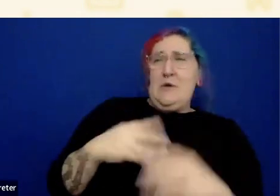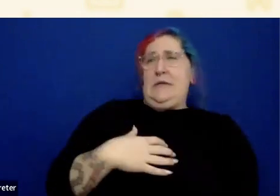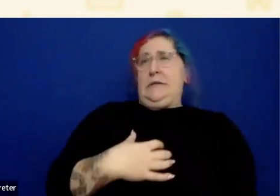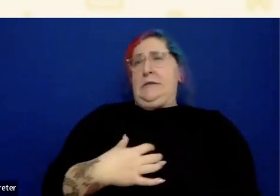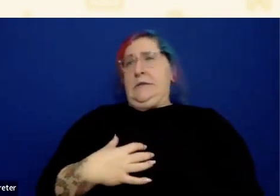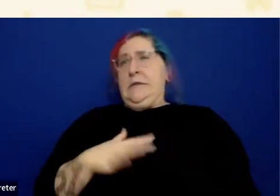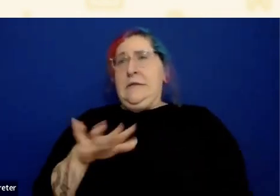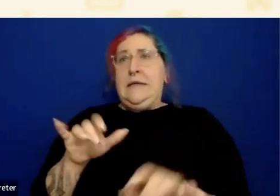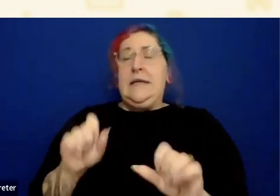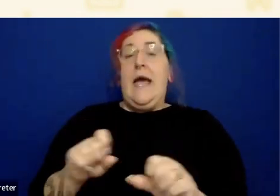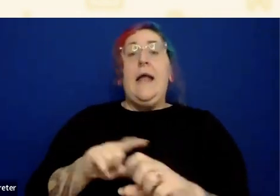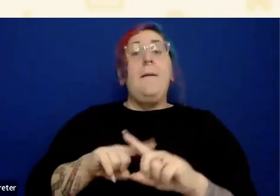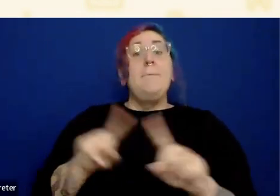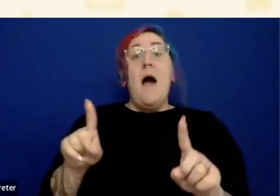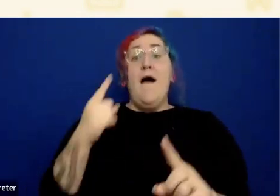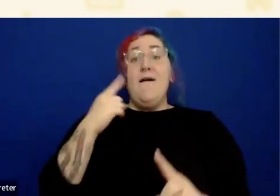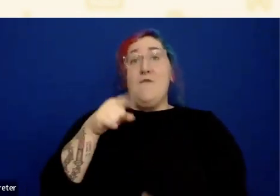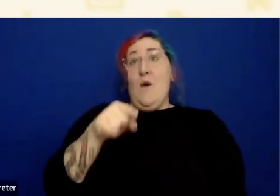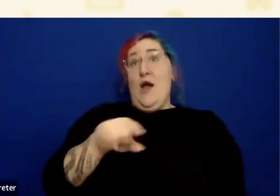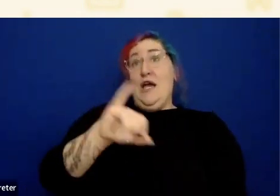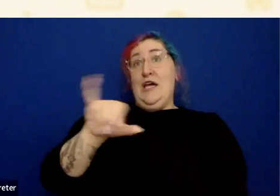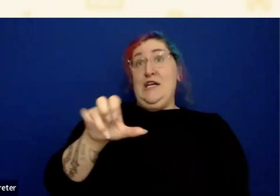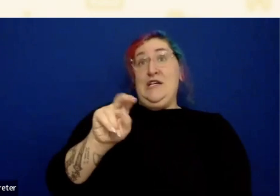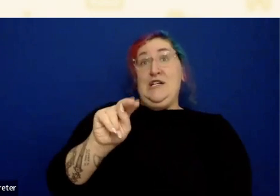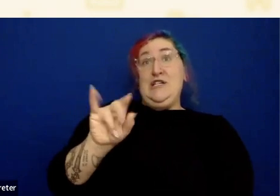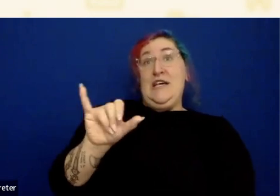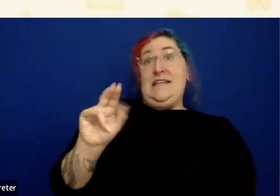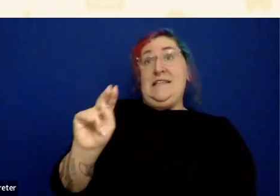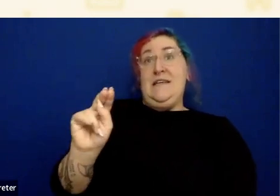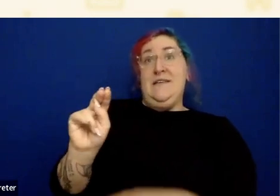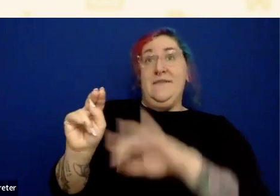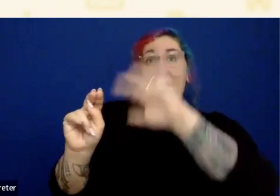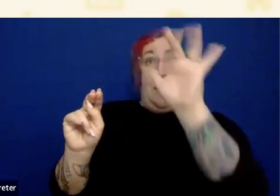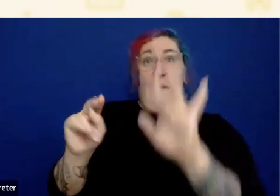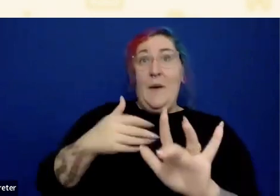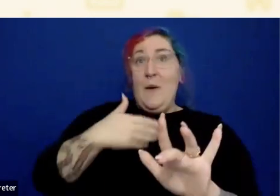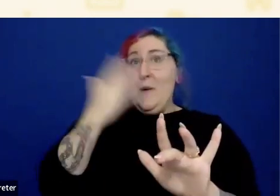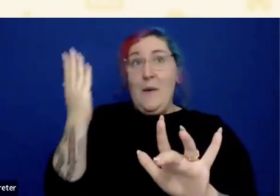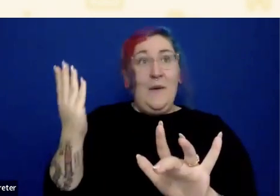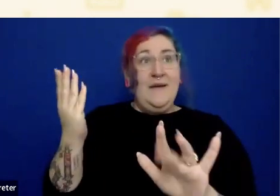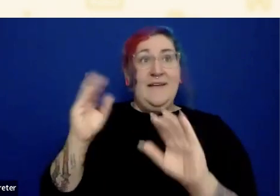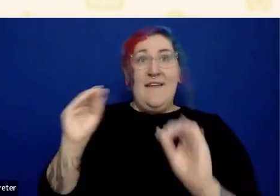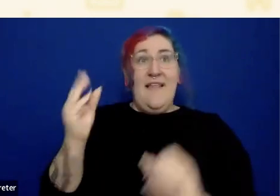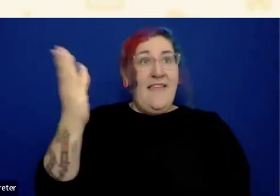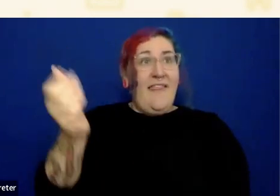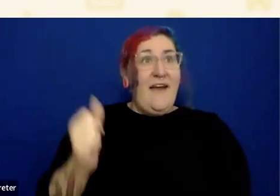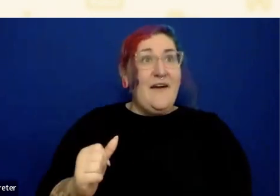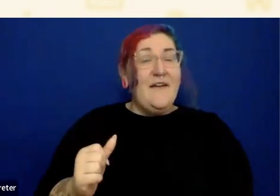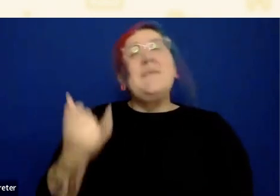If anybody wants to look at that website, I will say, in my opinion,